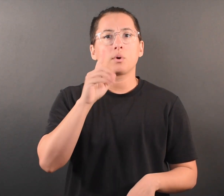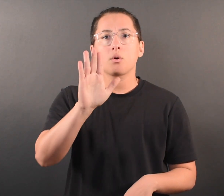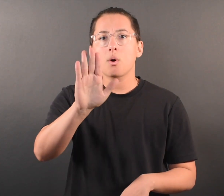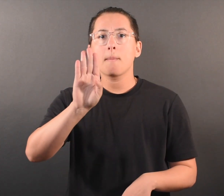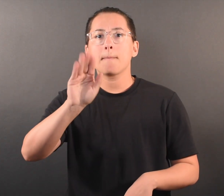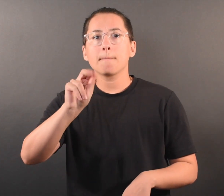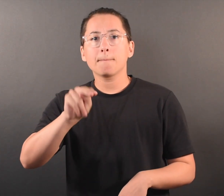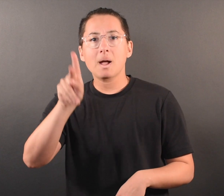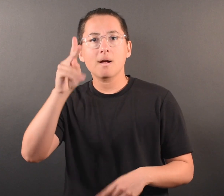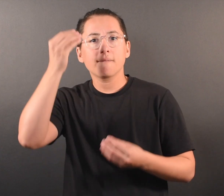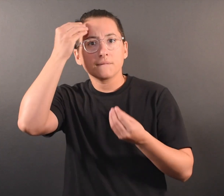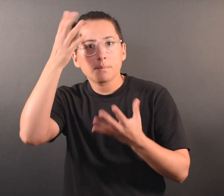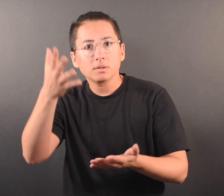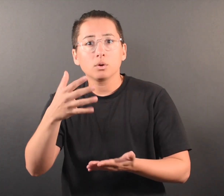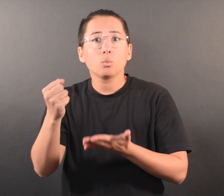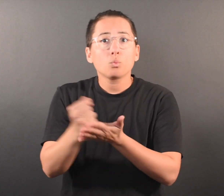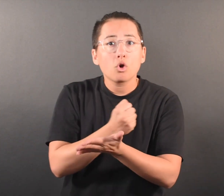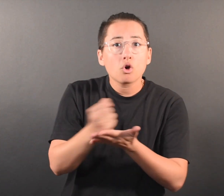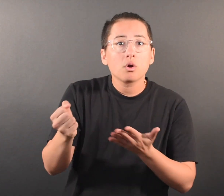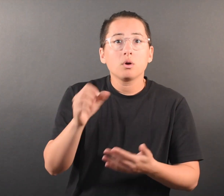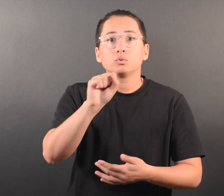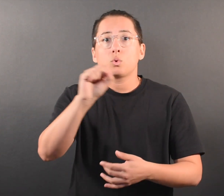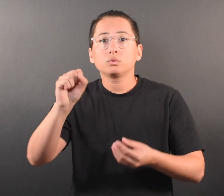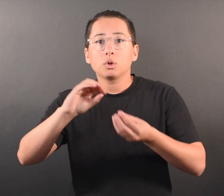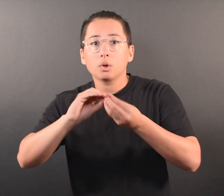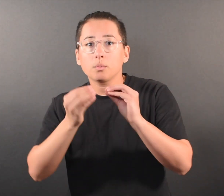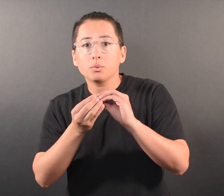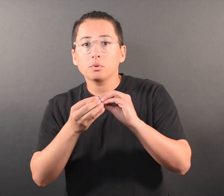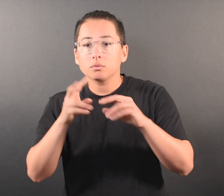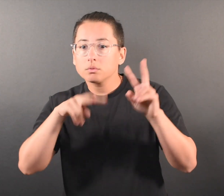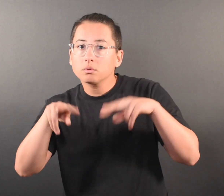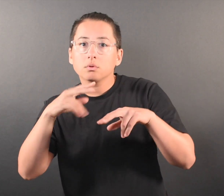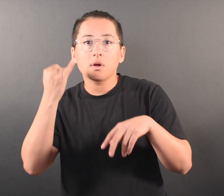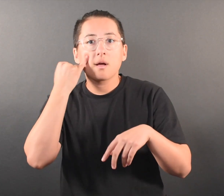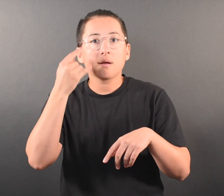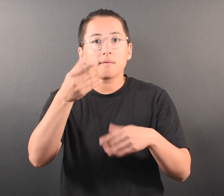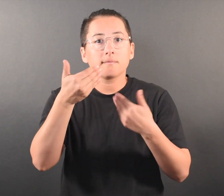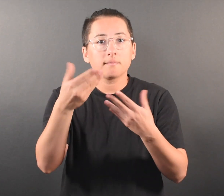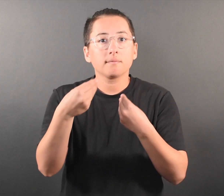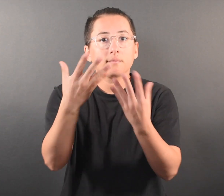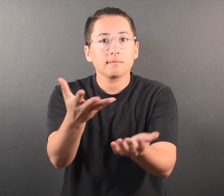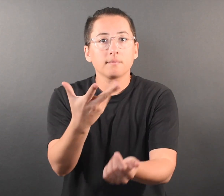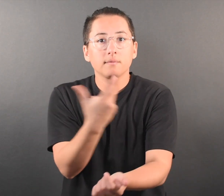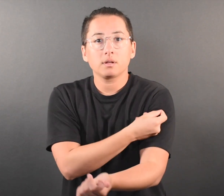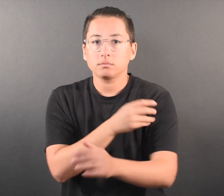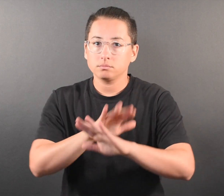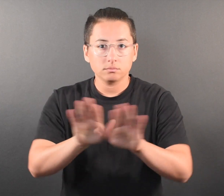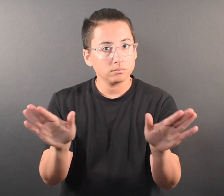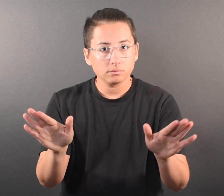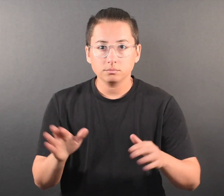bank account, credit card, or Social Security number in order to get the COVID-19 vaccine.